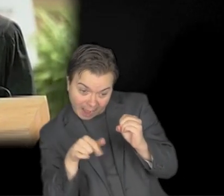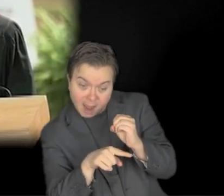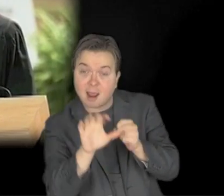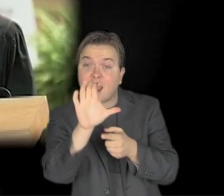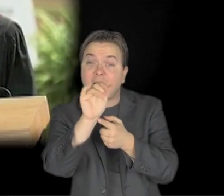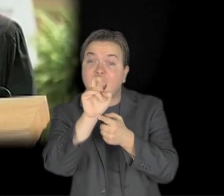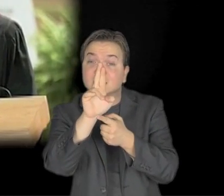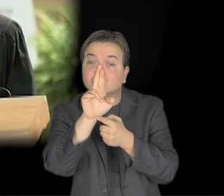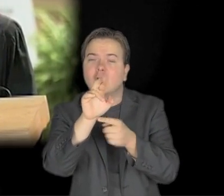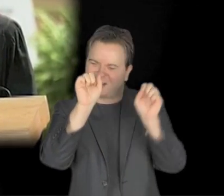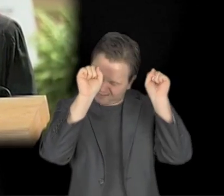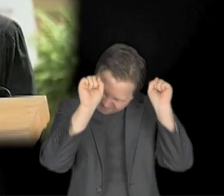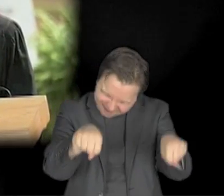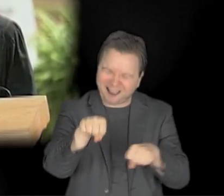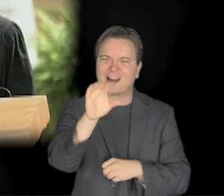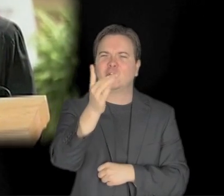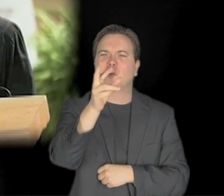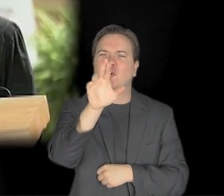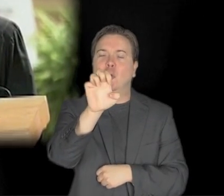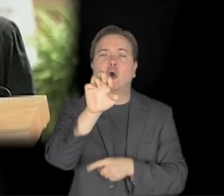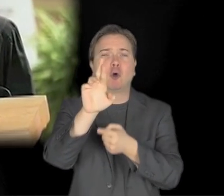cancer that is curable with surgery.